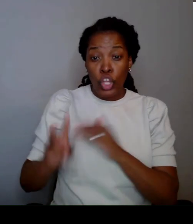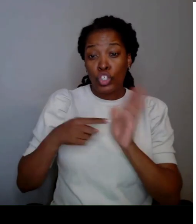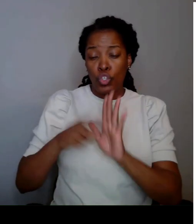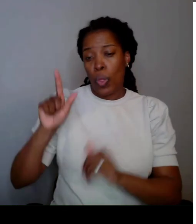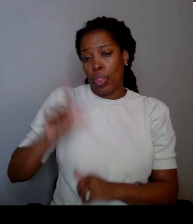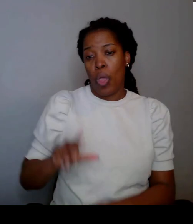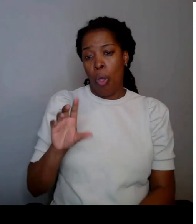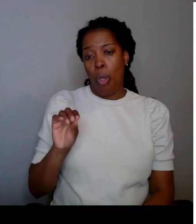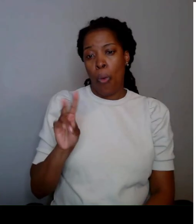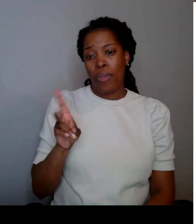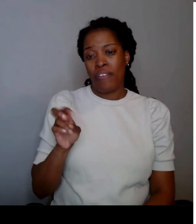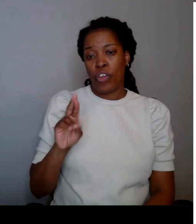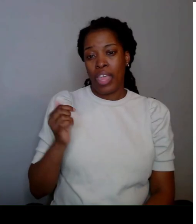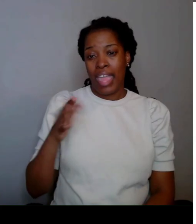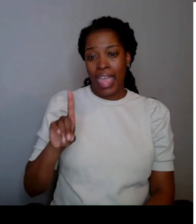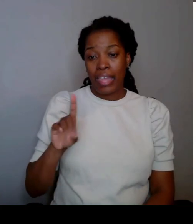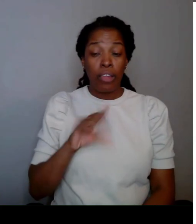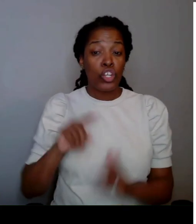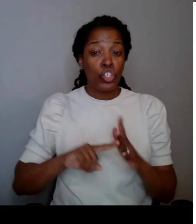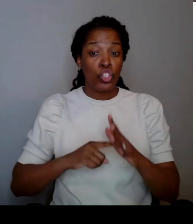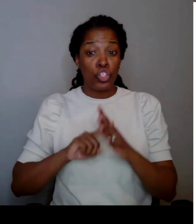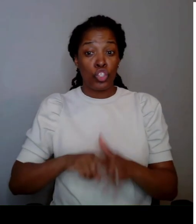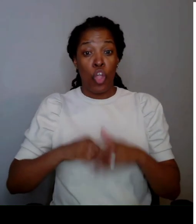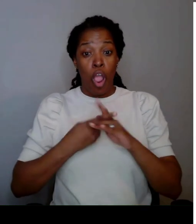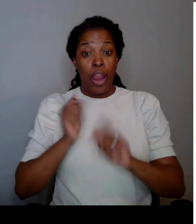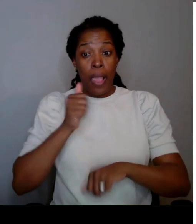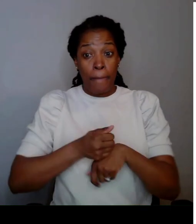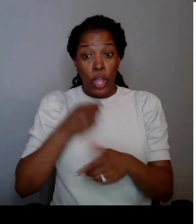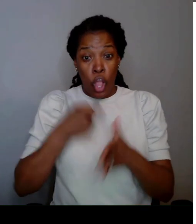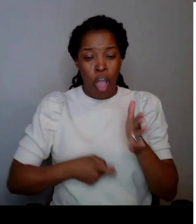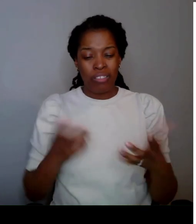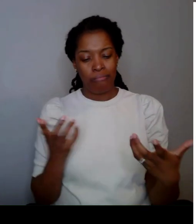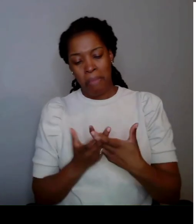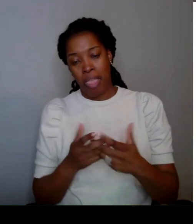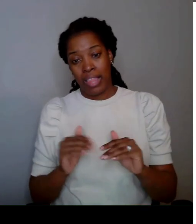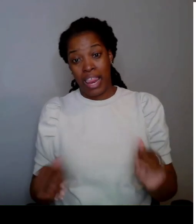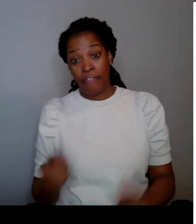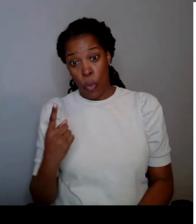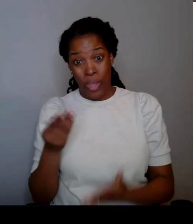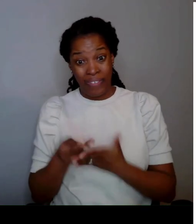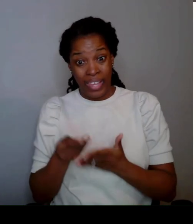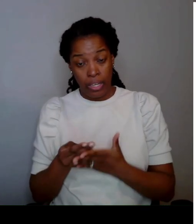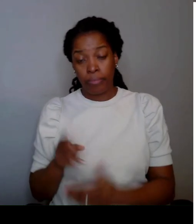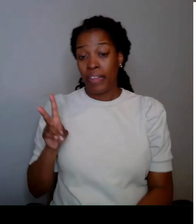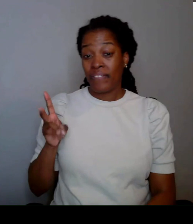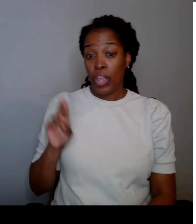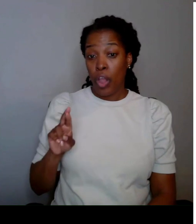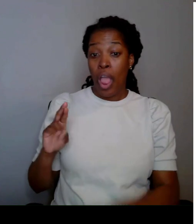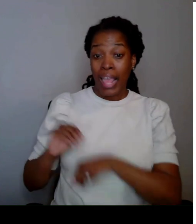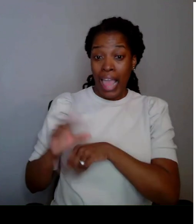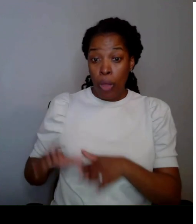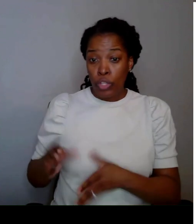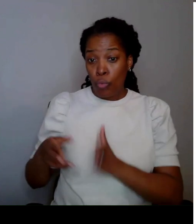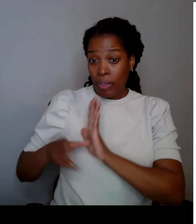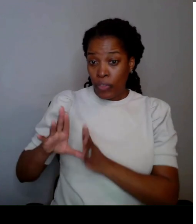The VR counselor reviewed and approved the plan, and Jordan's IPE was updated to include funding for a laptop design,